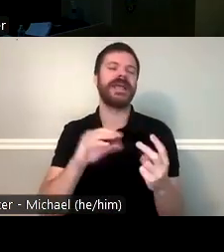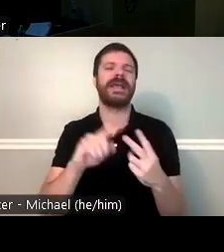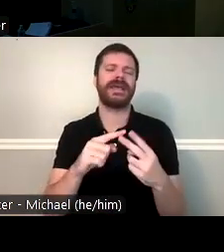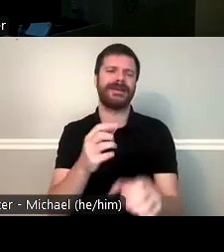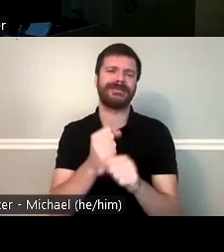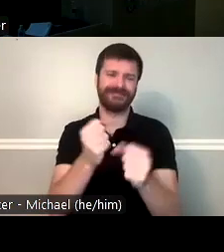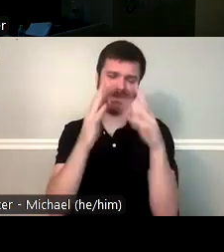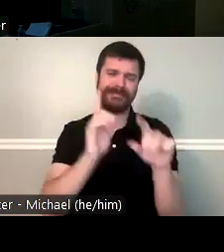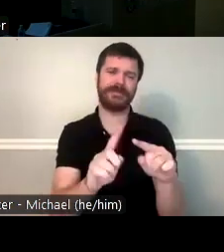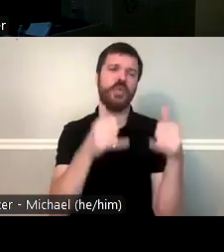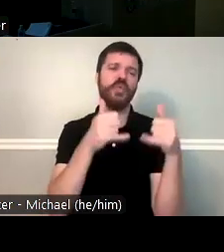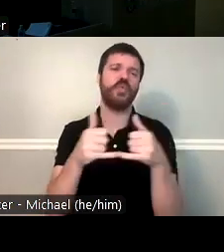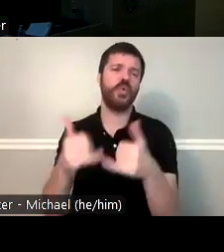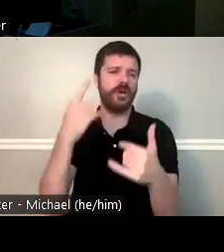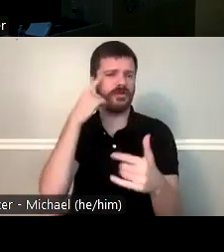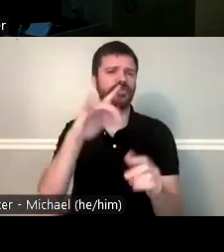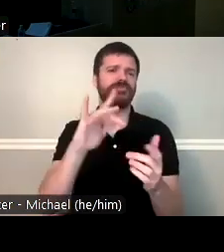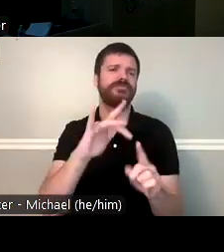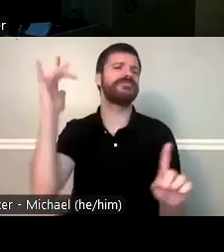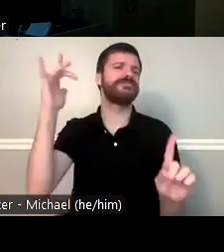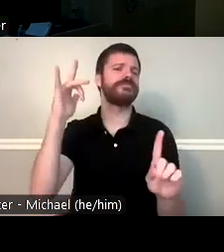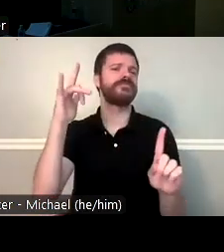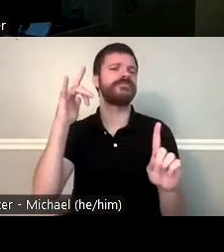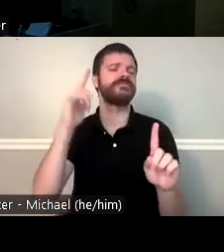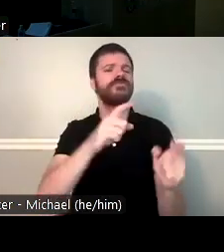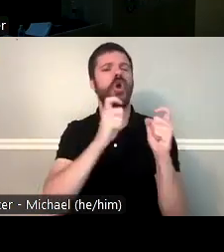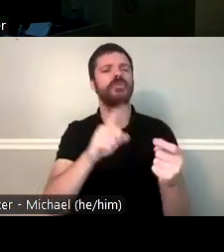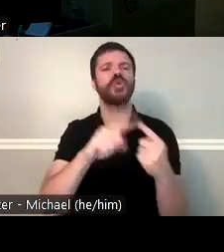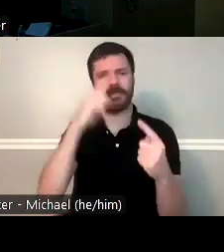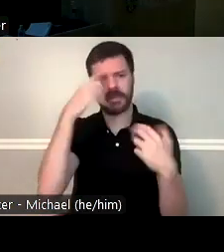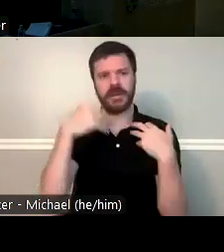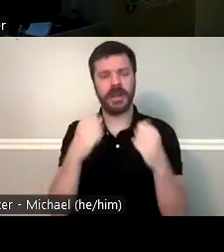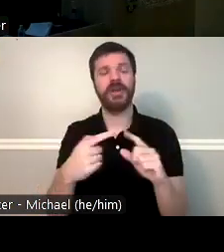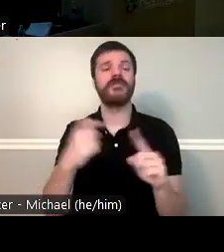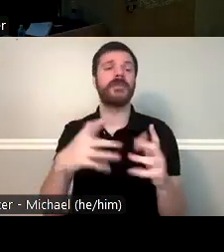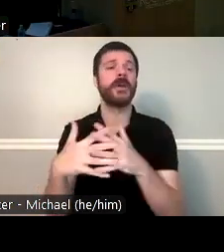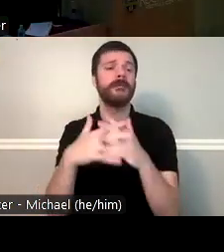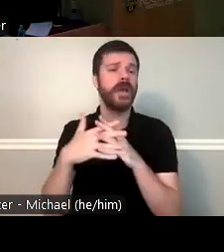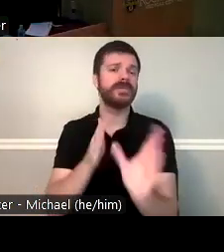distinguished contributions to mental health uh from the American Psychological Association